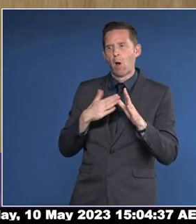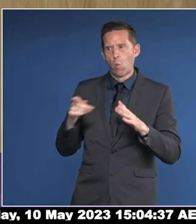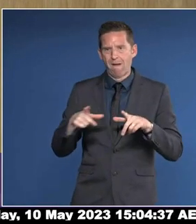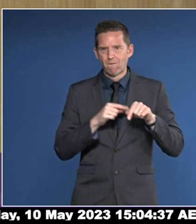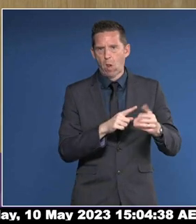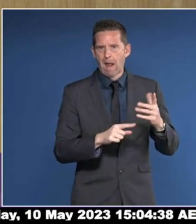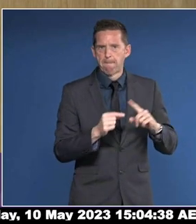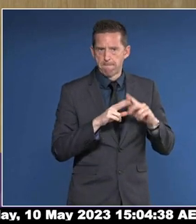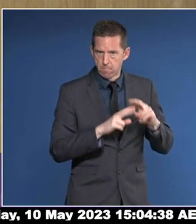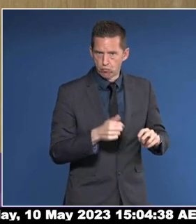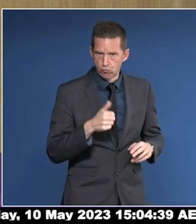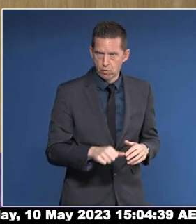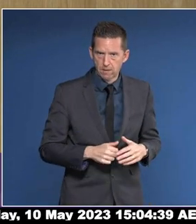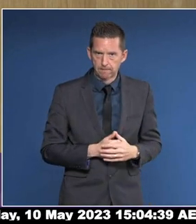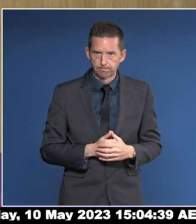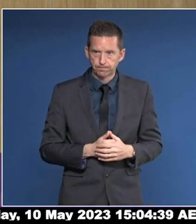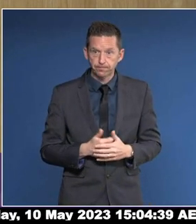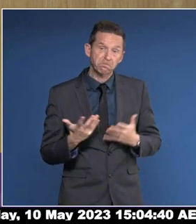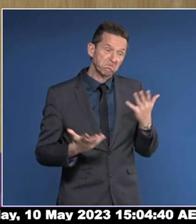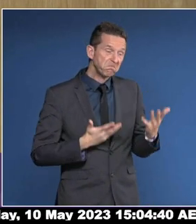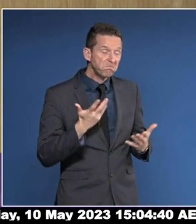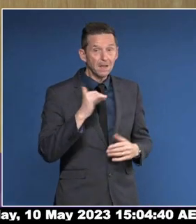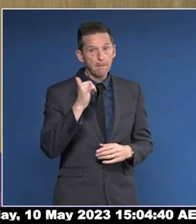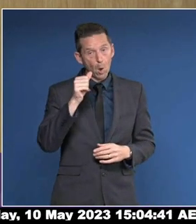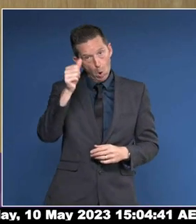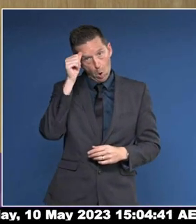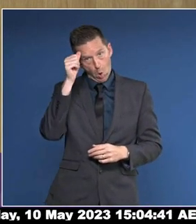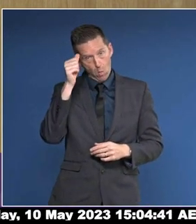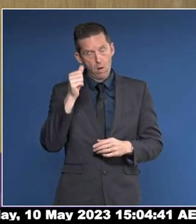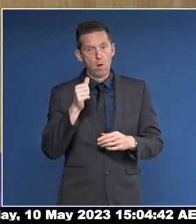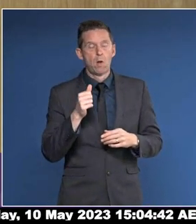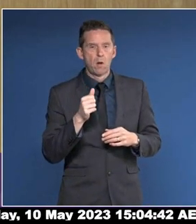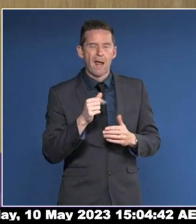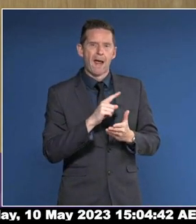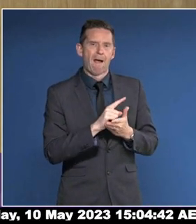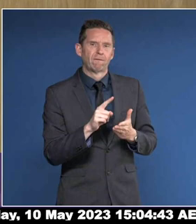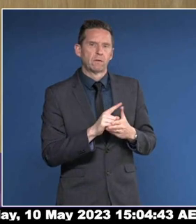You may know it in the initial stages after doing the initial assessment and